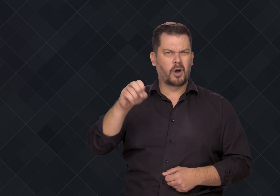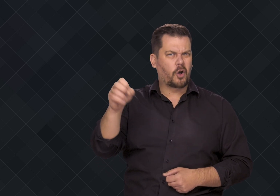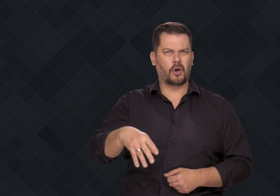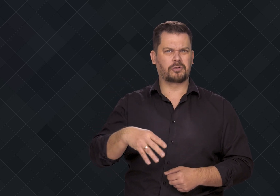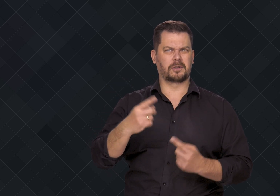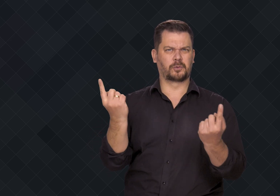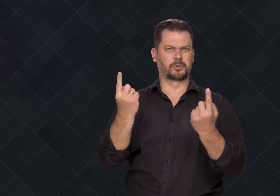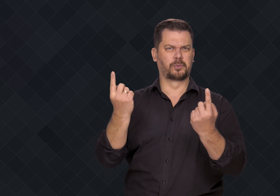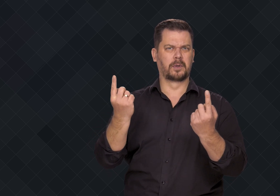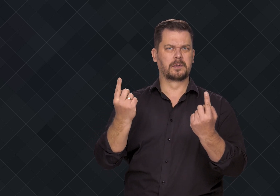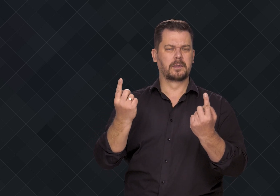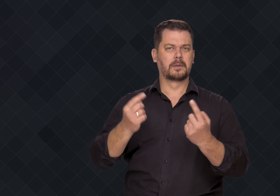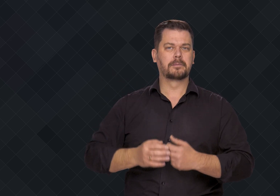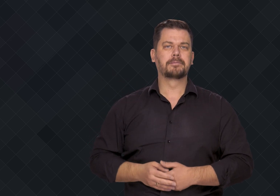but actually worsen the situation of the sick person.